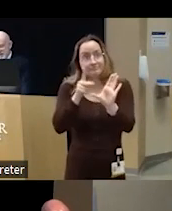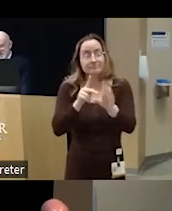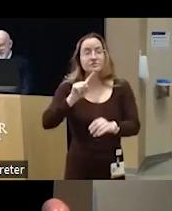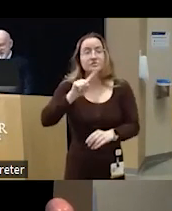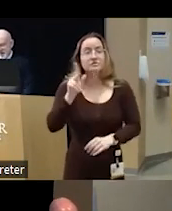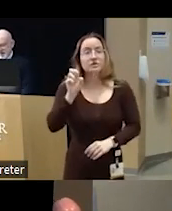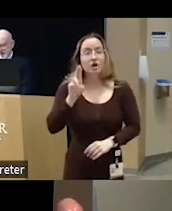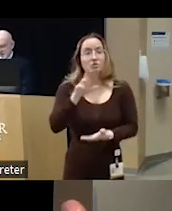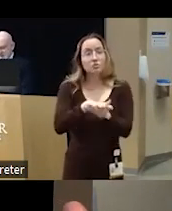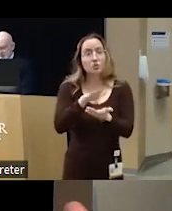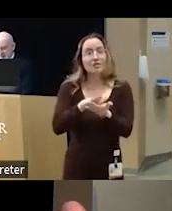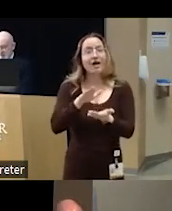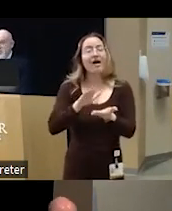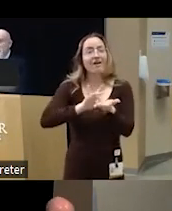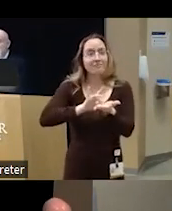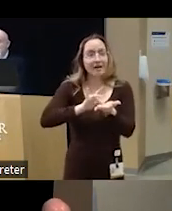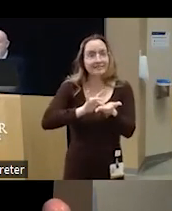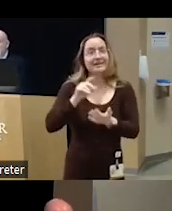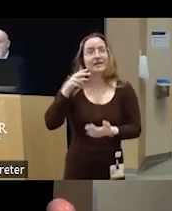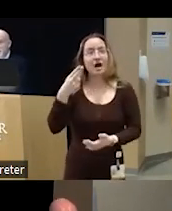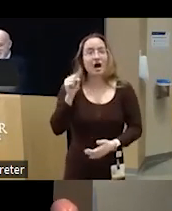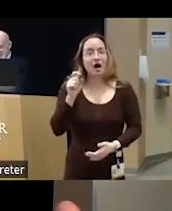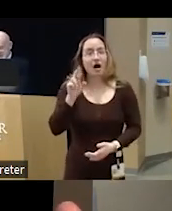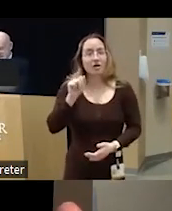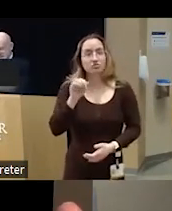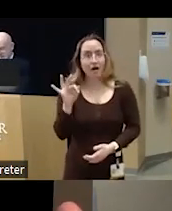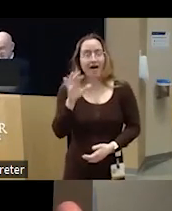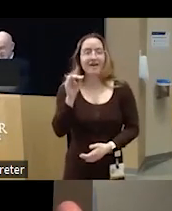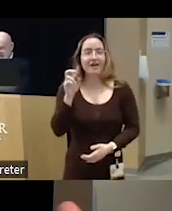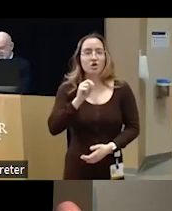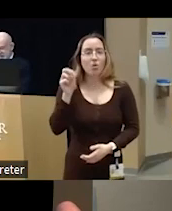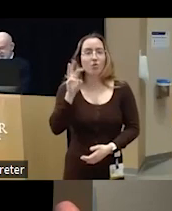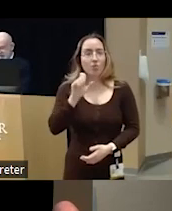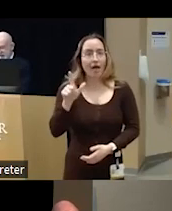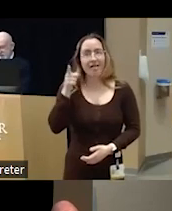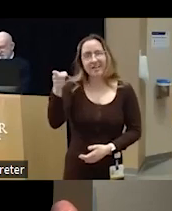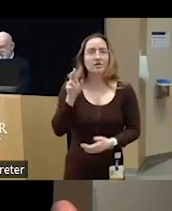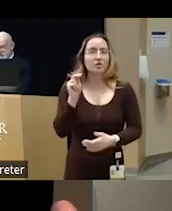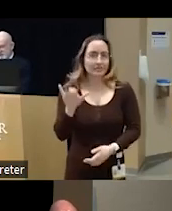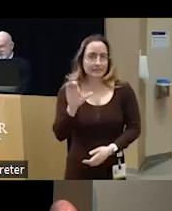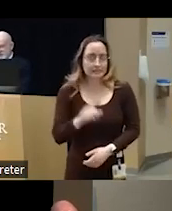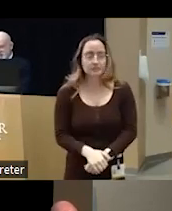of medicine at Hofstra and at northwell system in New York City and also professor and